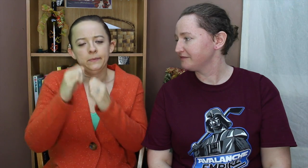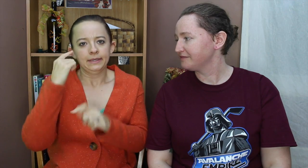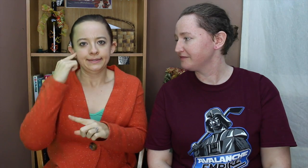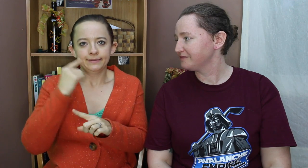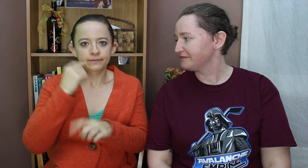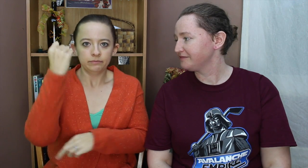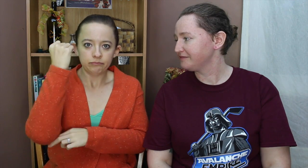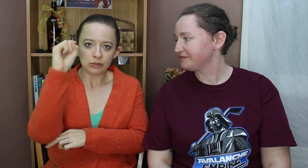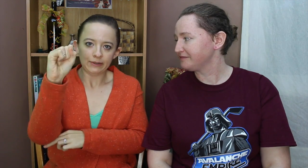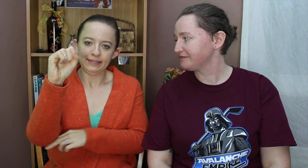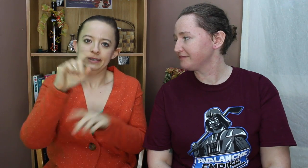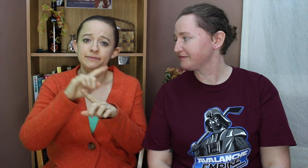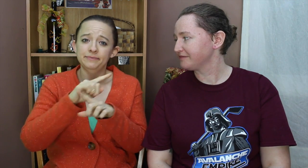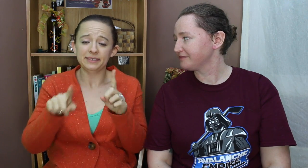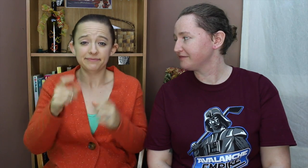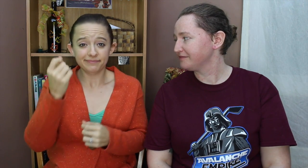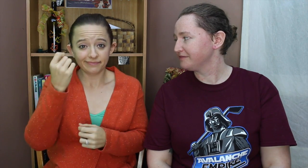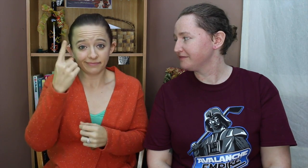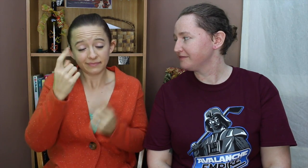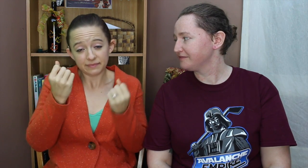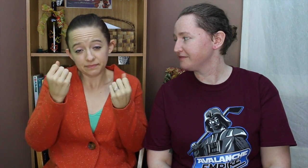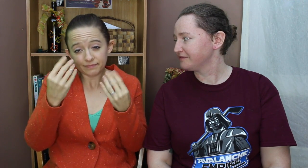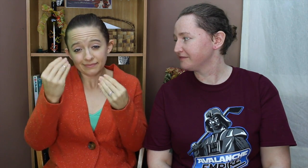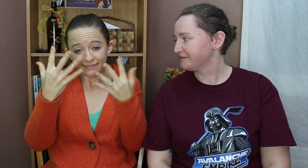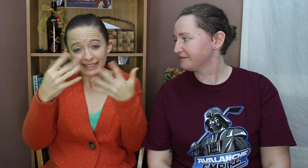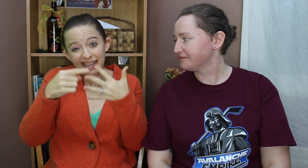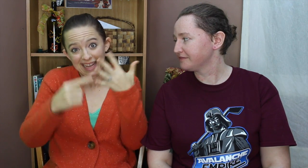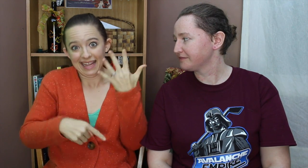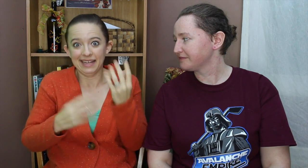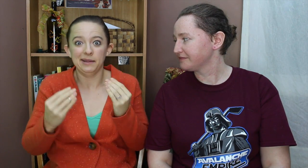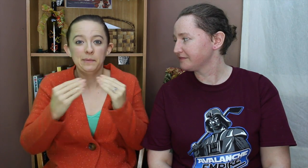issues that were related to the Deaf protest, but